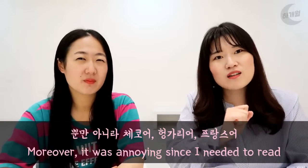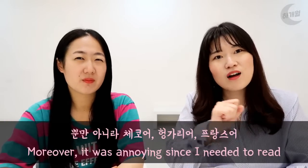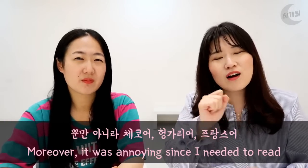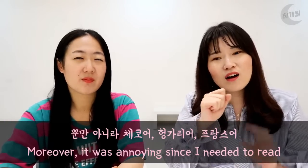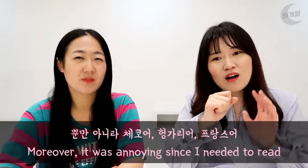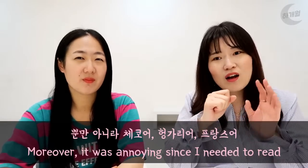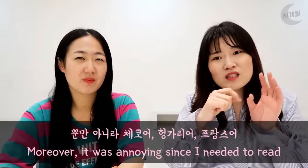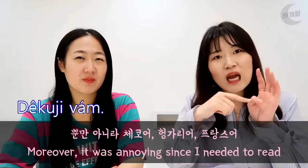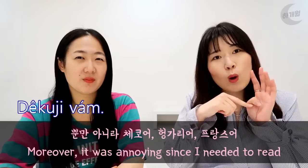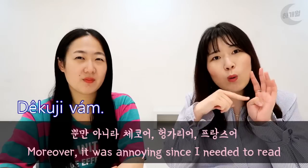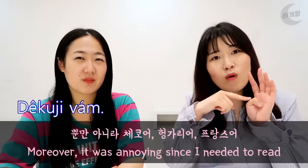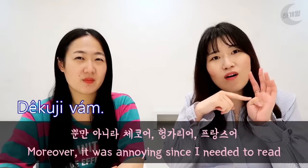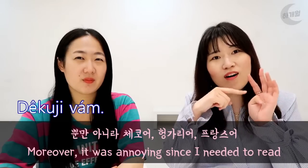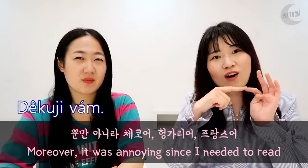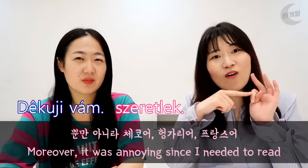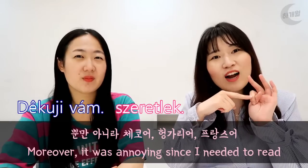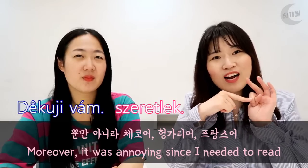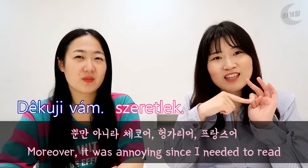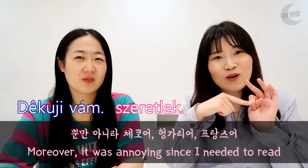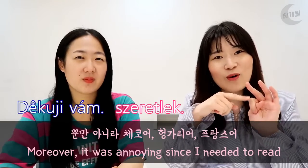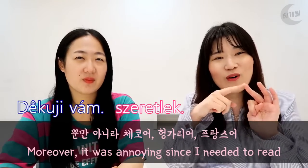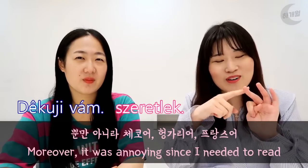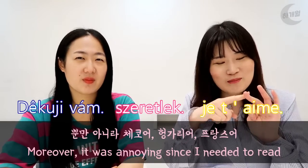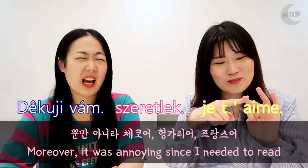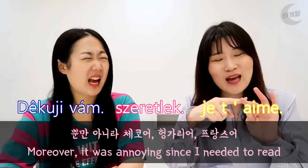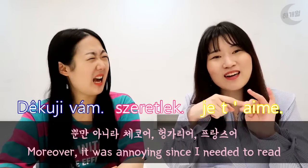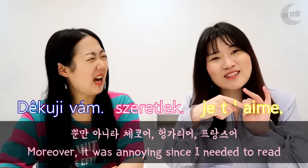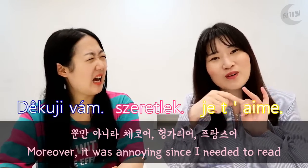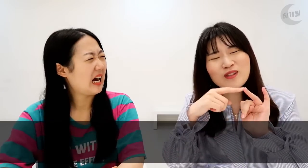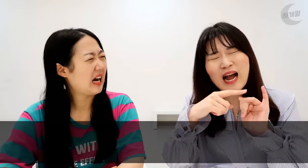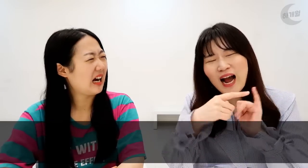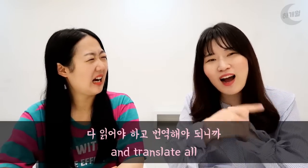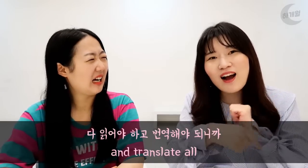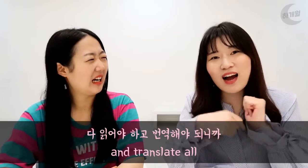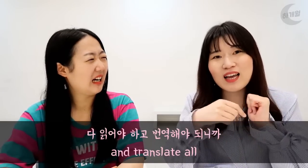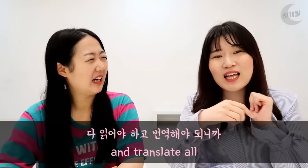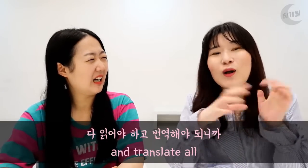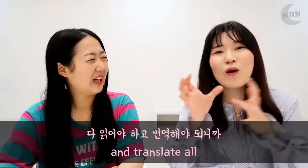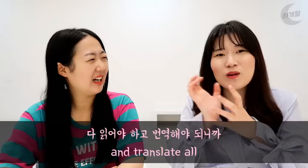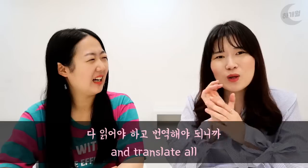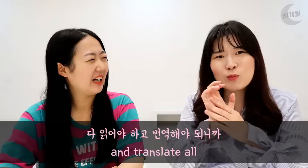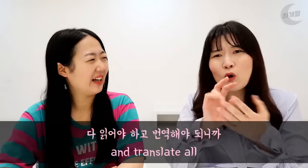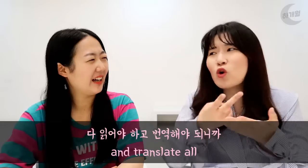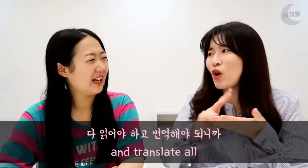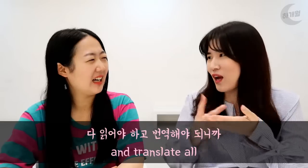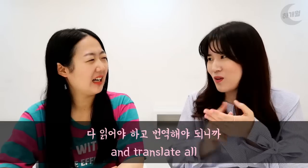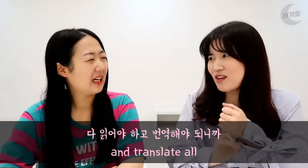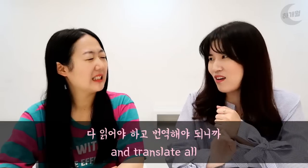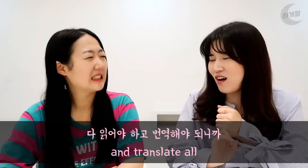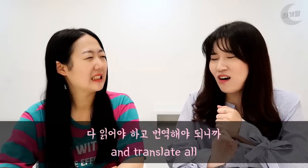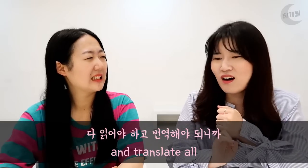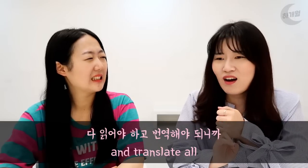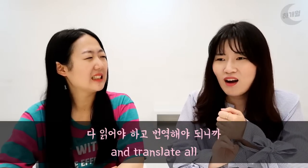Moreover, it was annoying since I needed to read and translate all